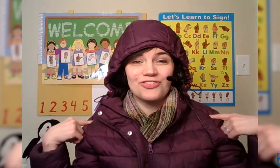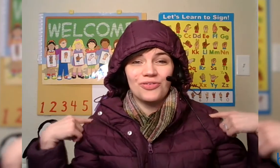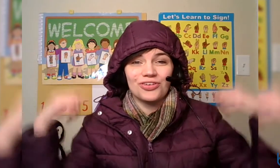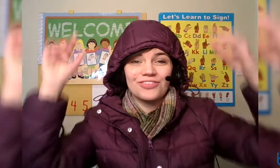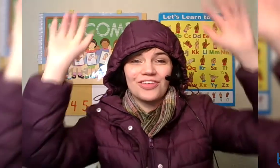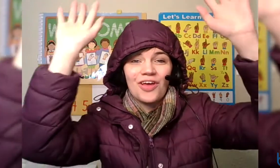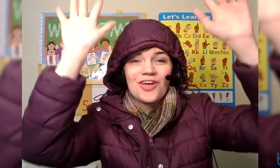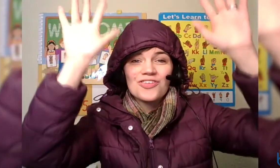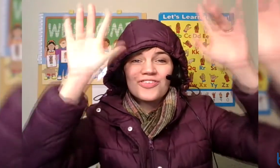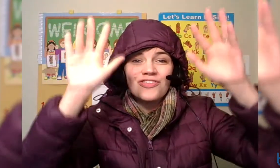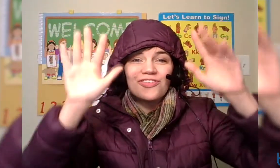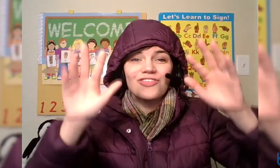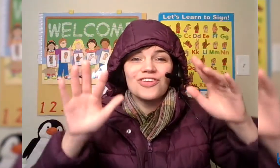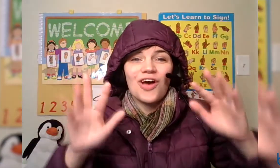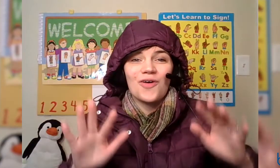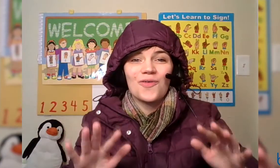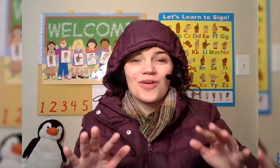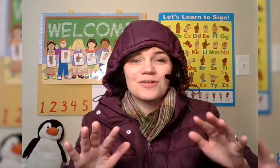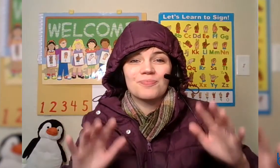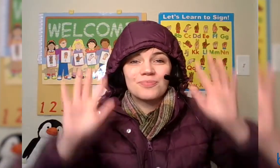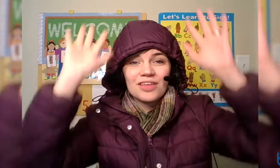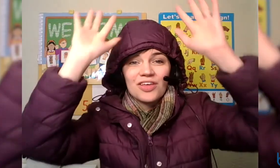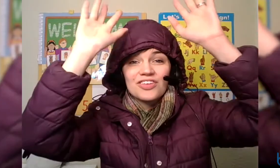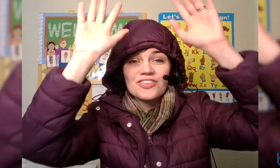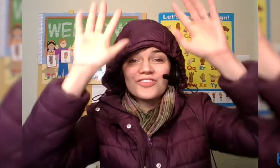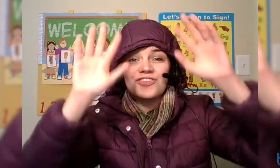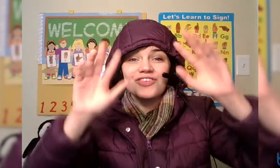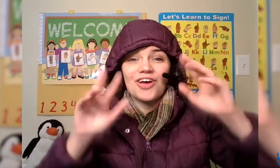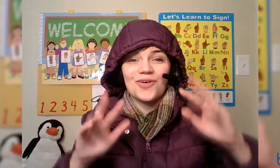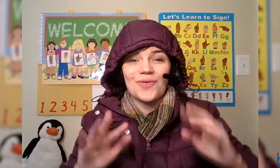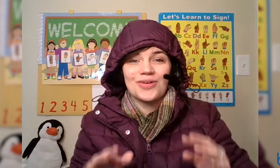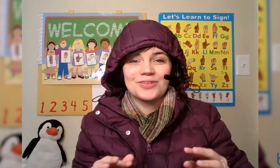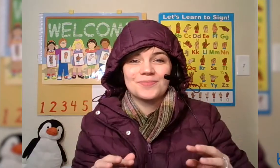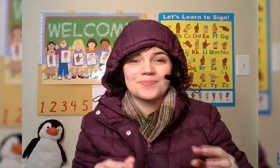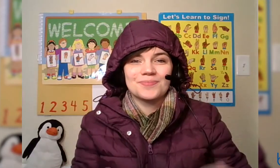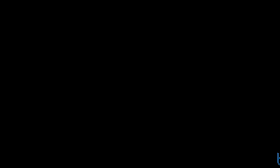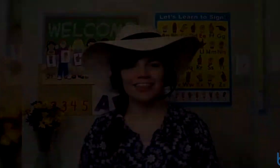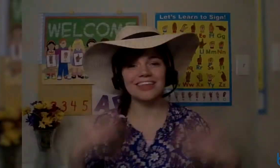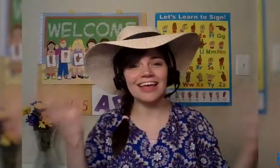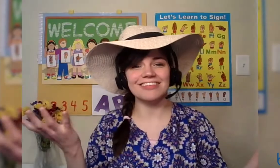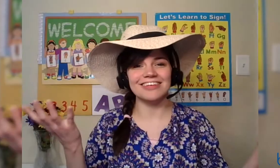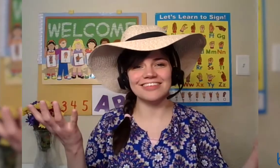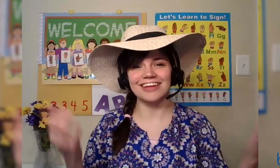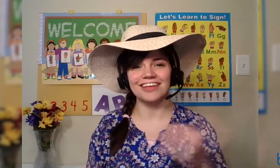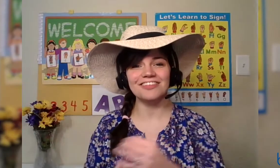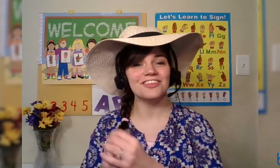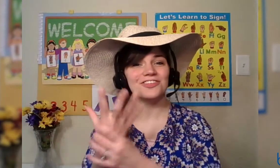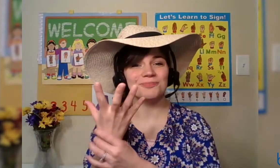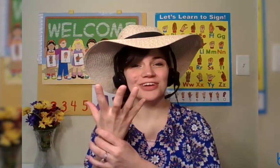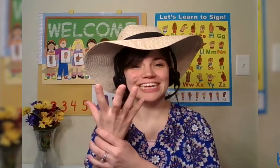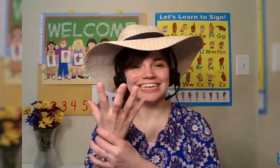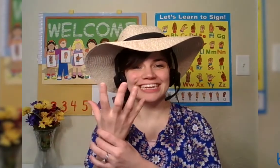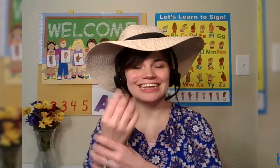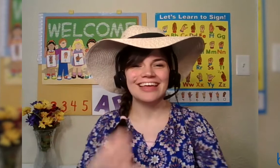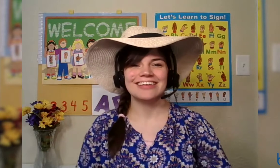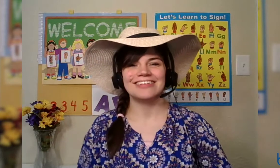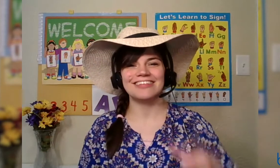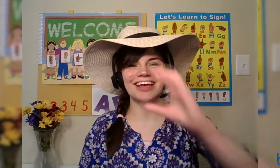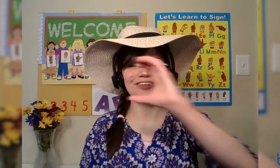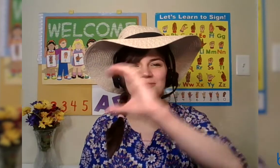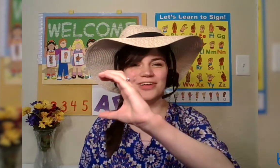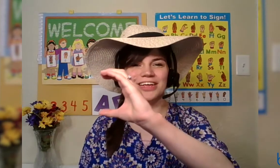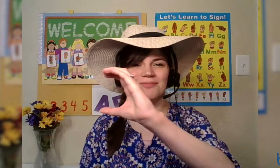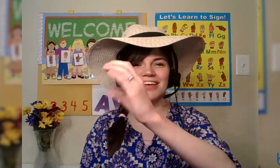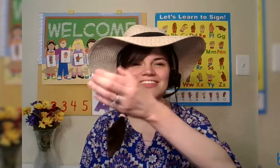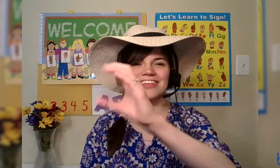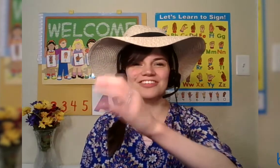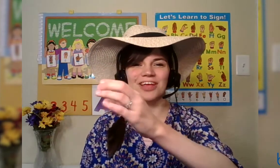shoulders: snow. Snow. The next season is spring. To sign spring, make a C-shape